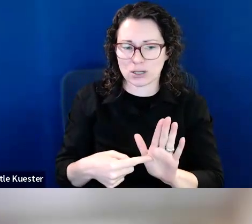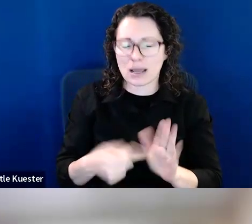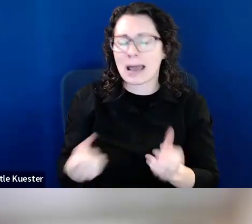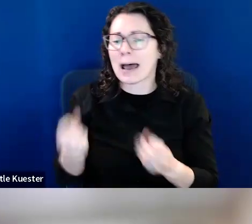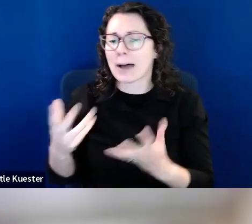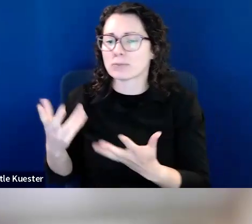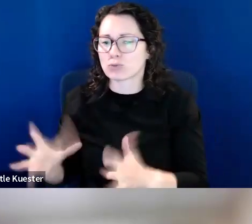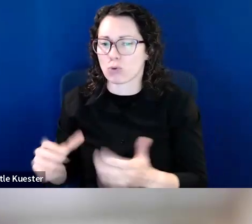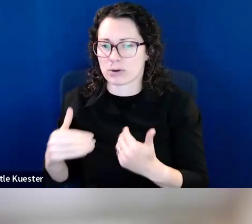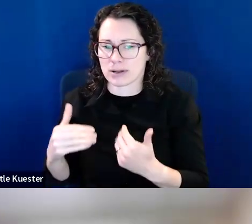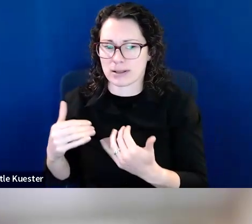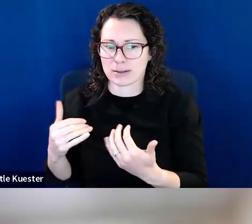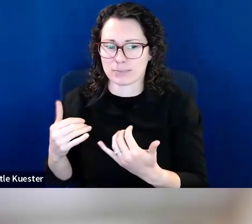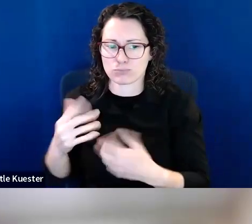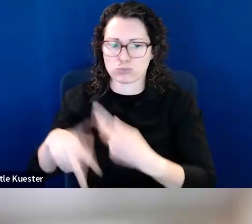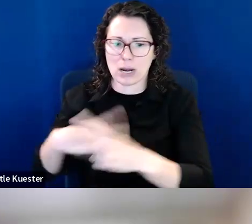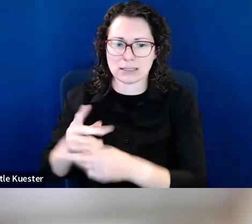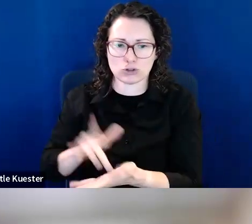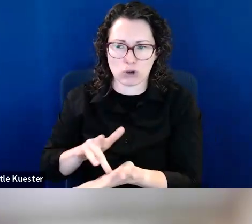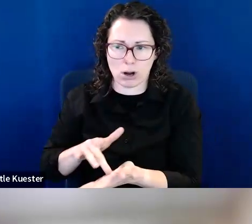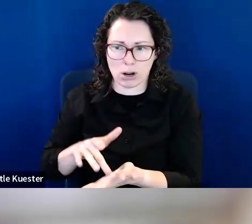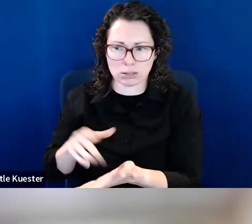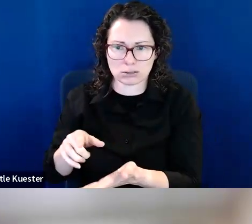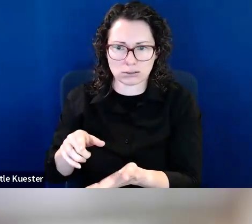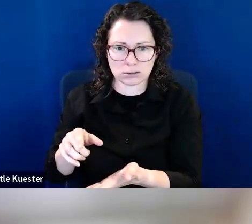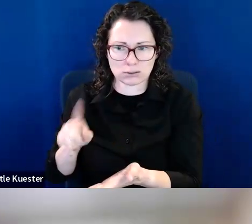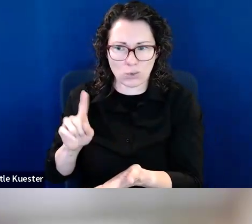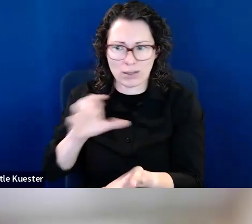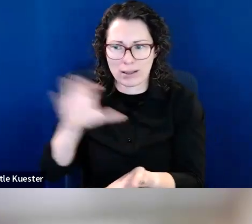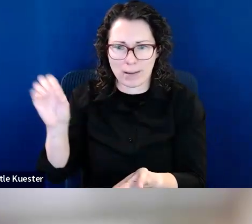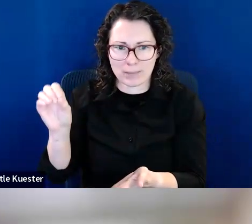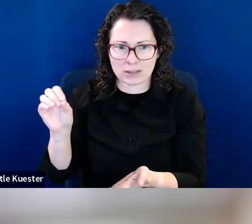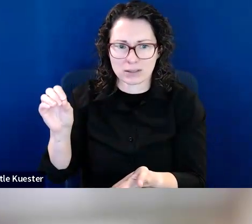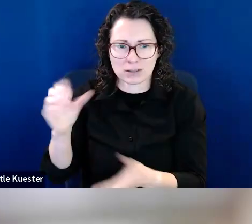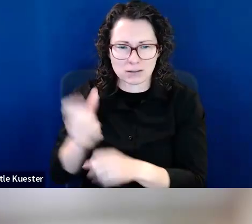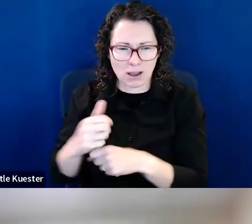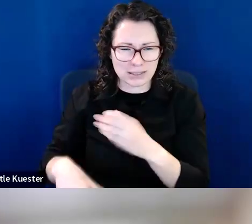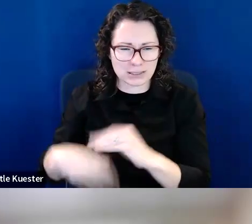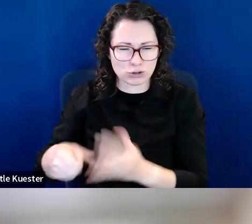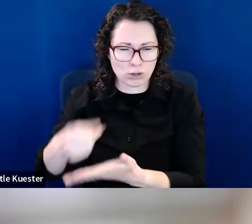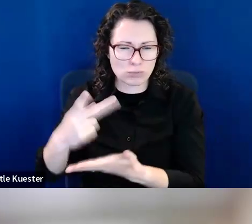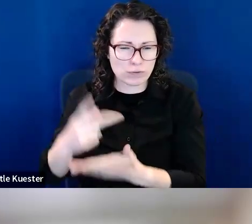existing branded drugs where the pharmaceutical company got an additional approval for an orphan